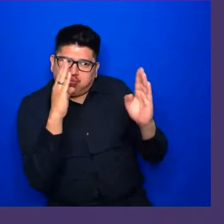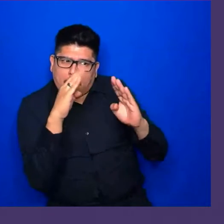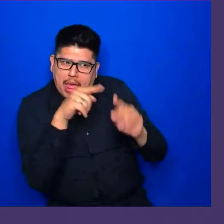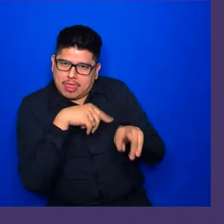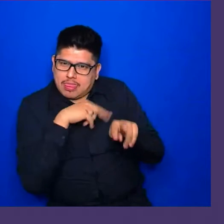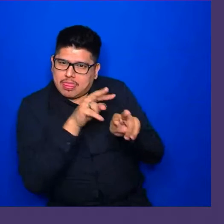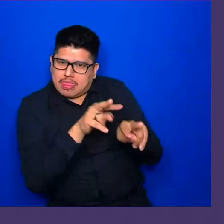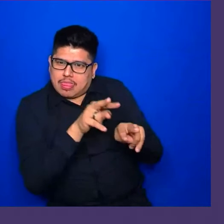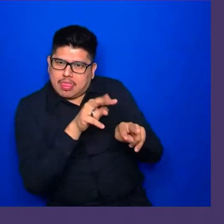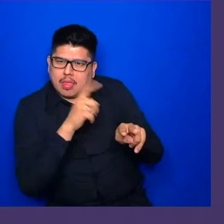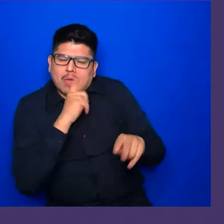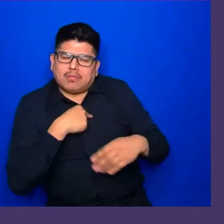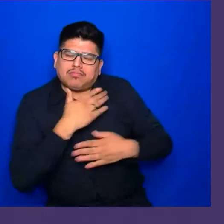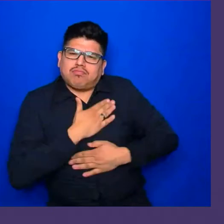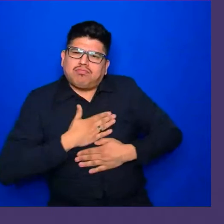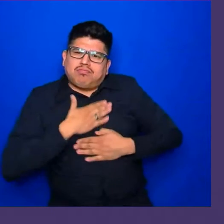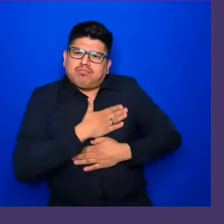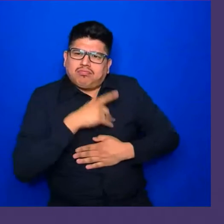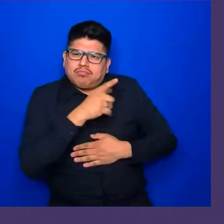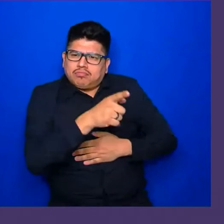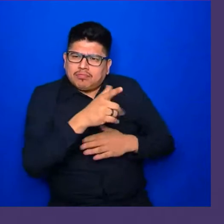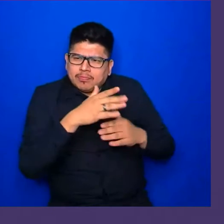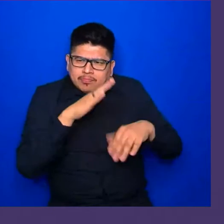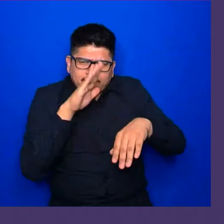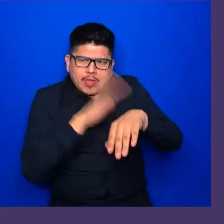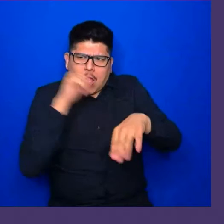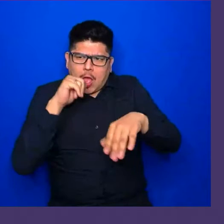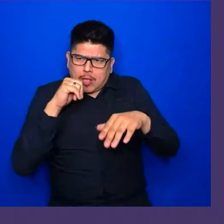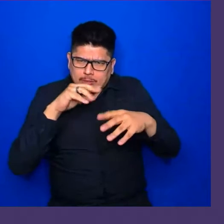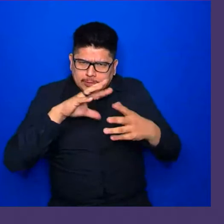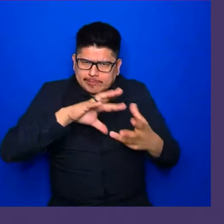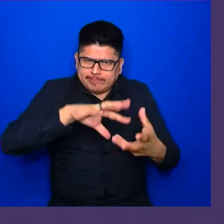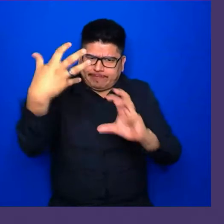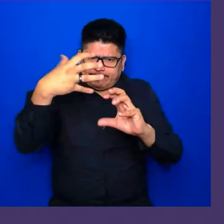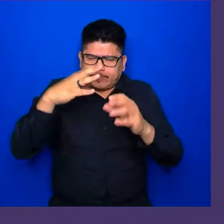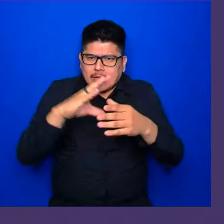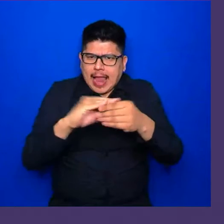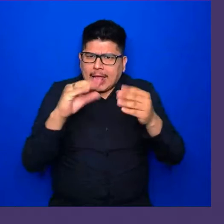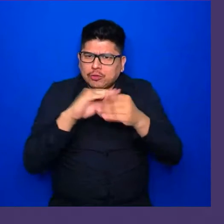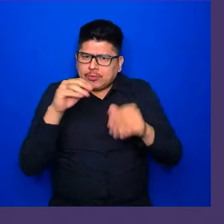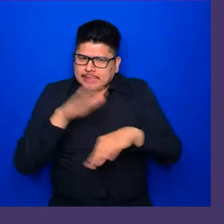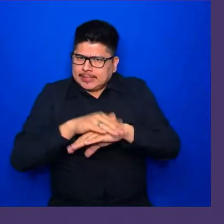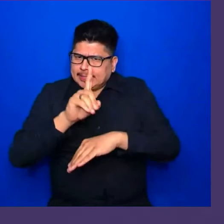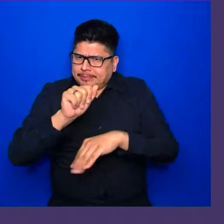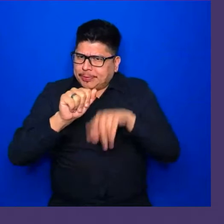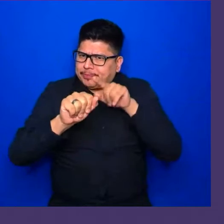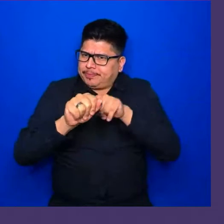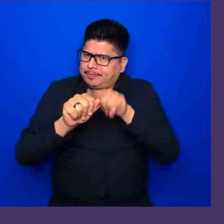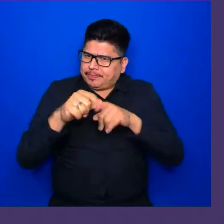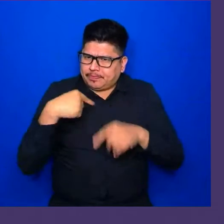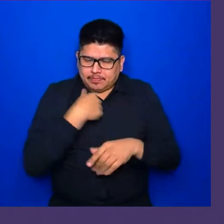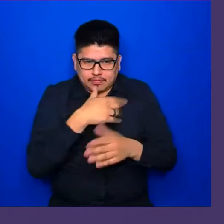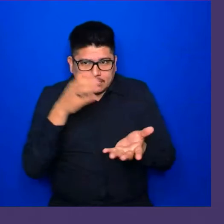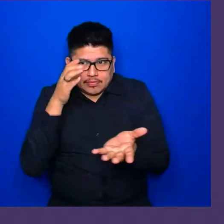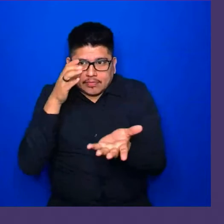the need to disrupt the narrative on disability, and we're hearing the word "disrupt" when we describe AI.